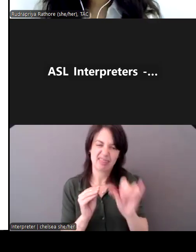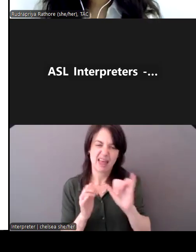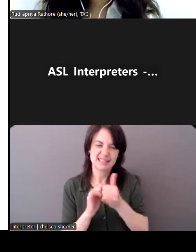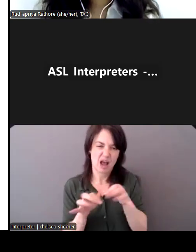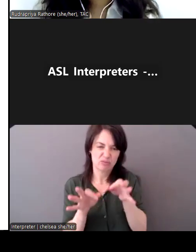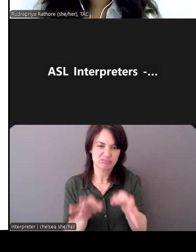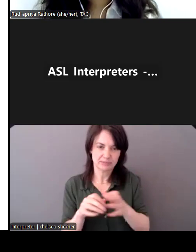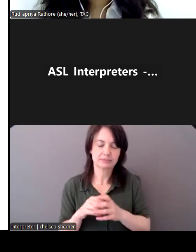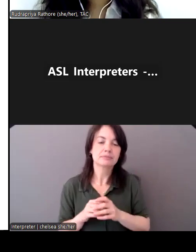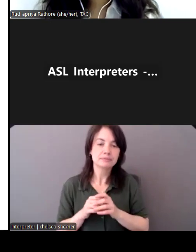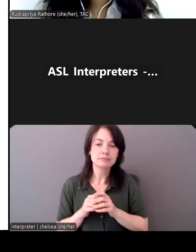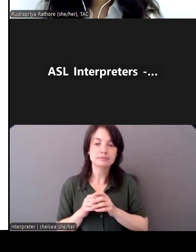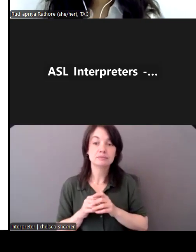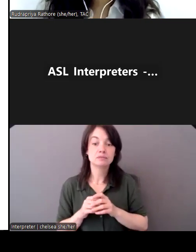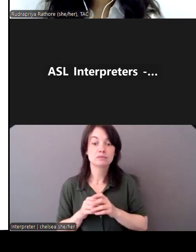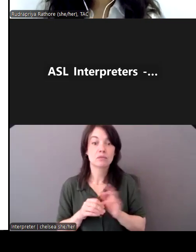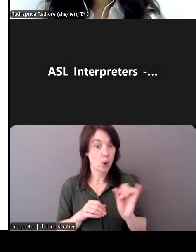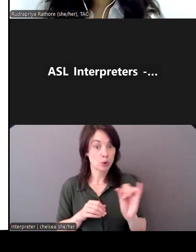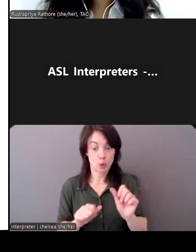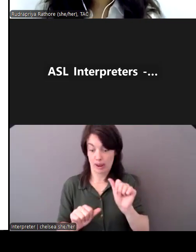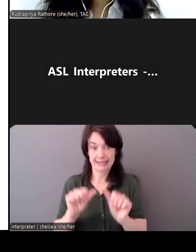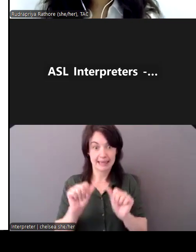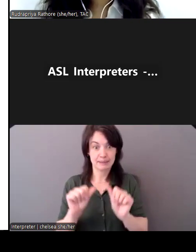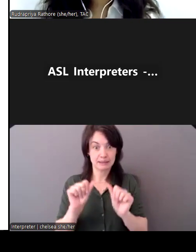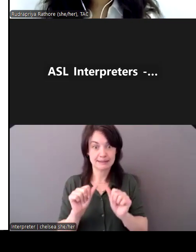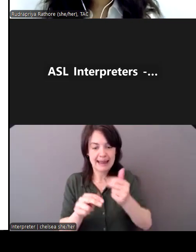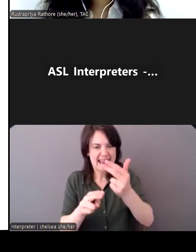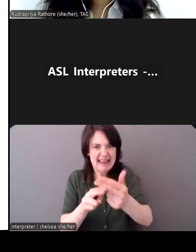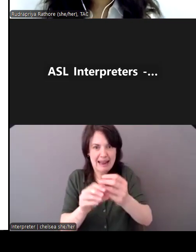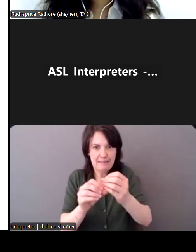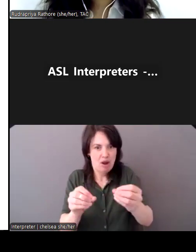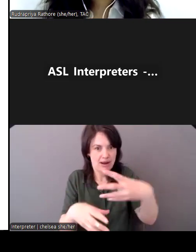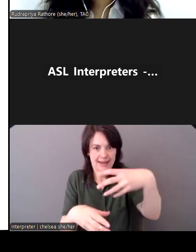previously assessments are always completed blind meaning that the panel will never know